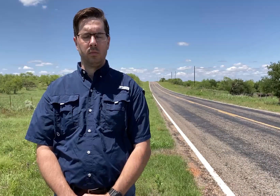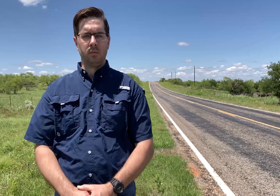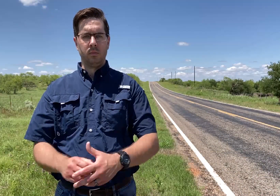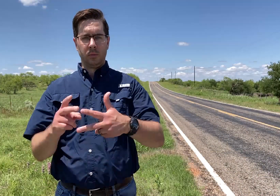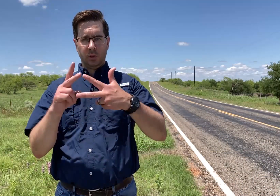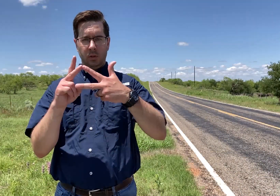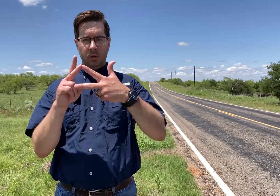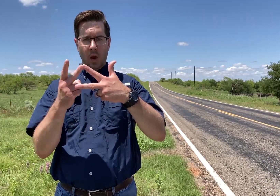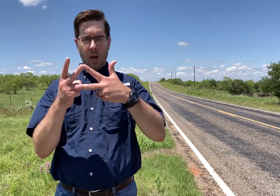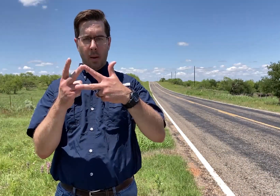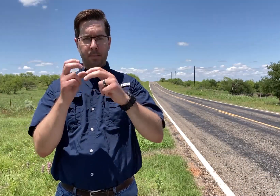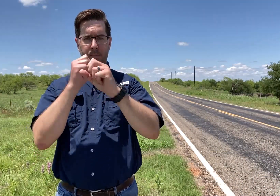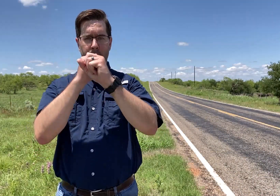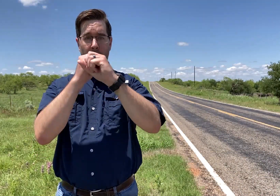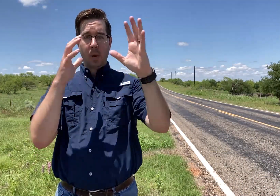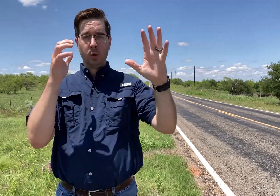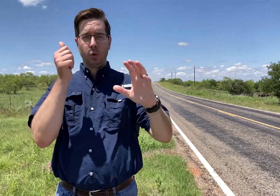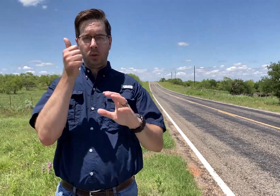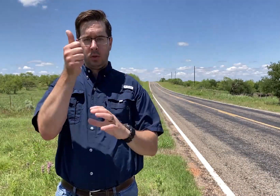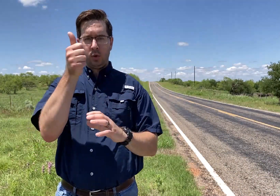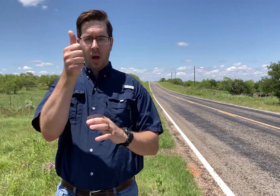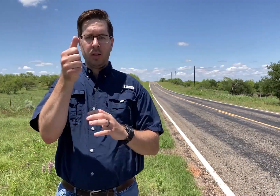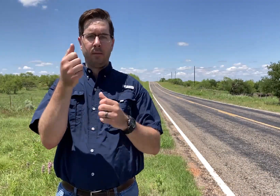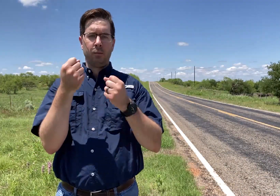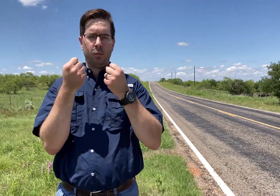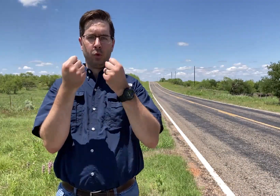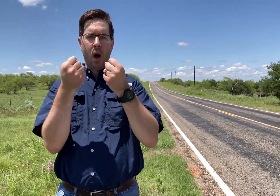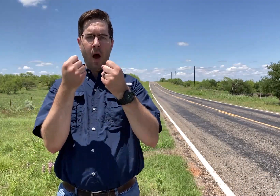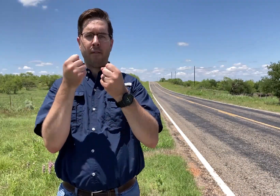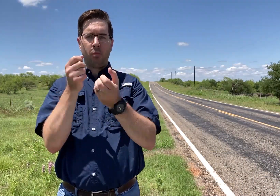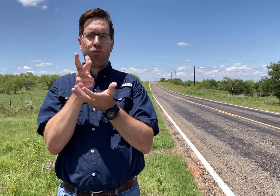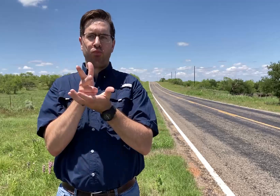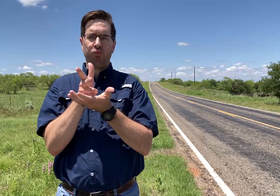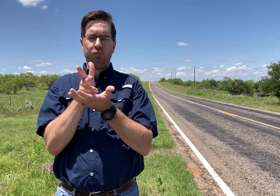Second, imagine yourself in a car driving on a road.